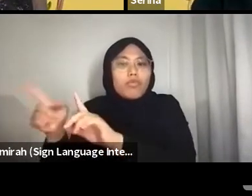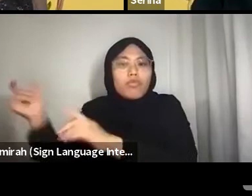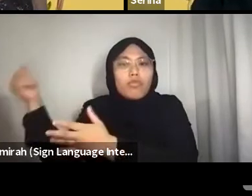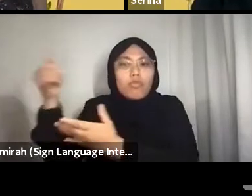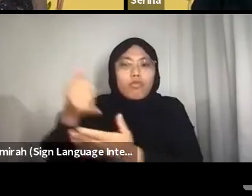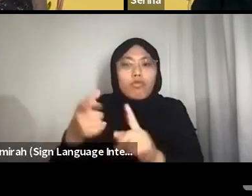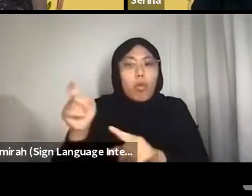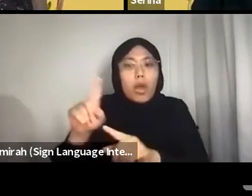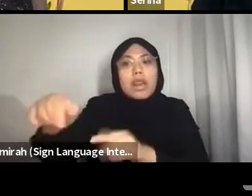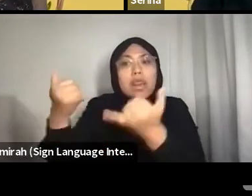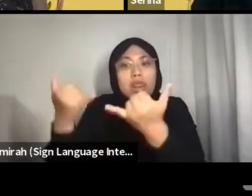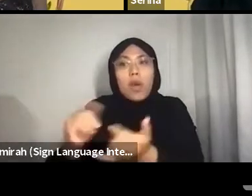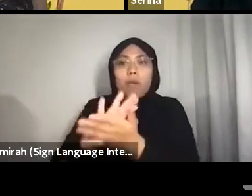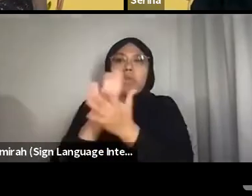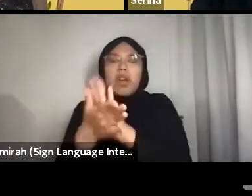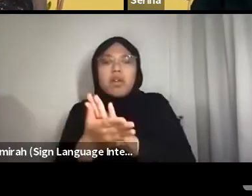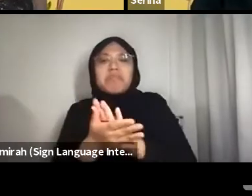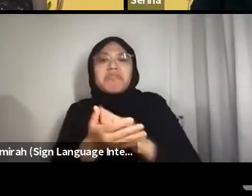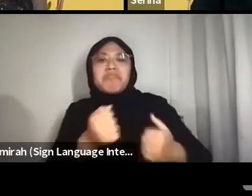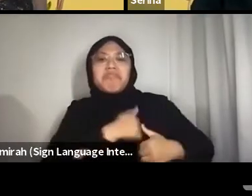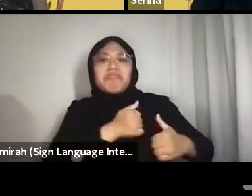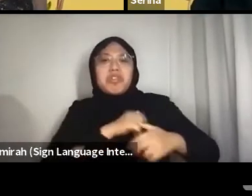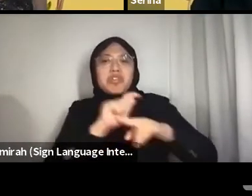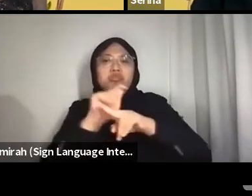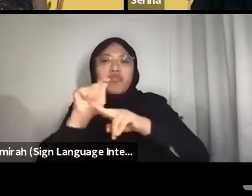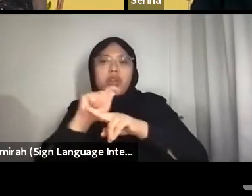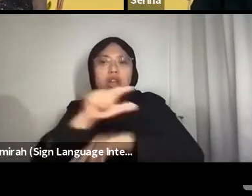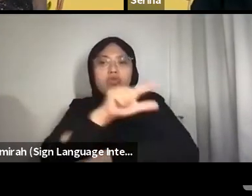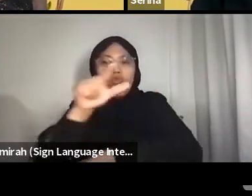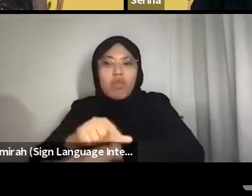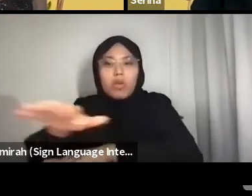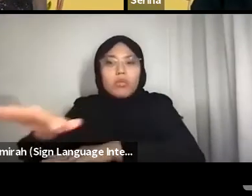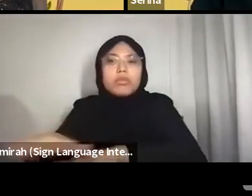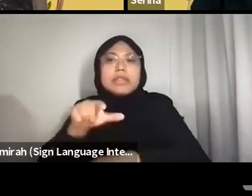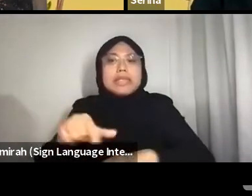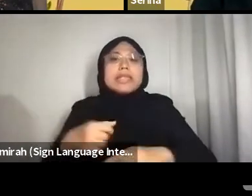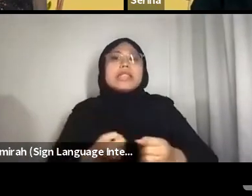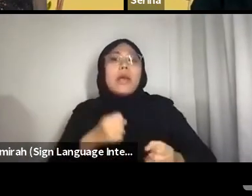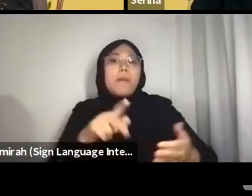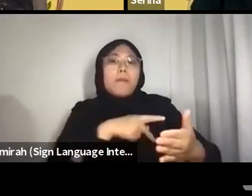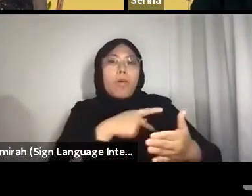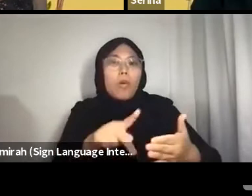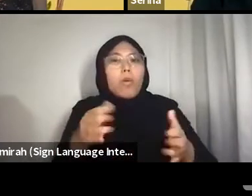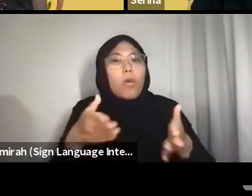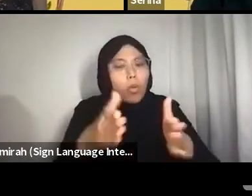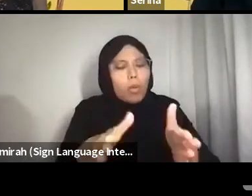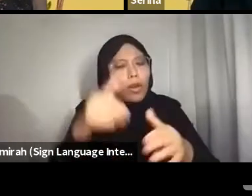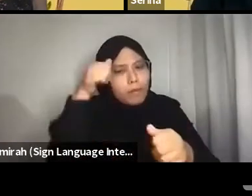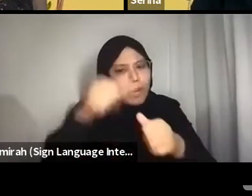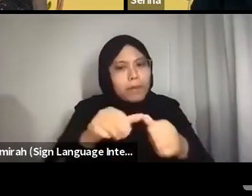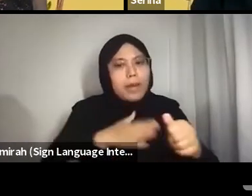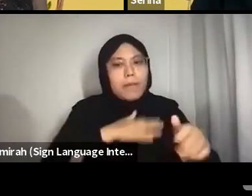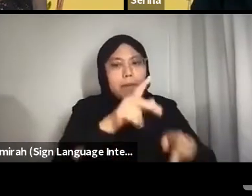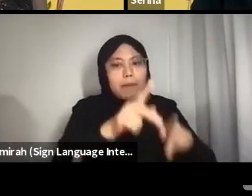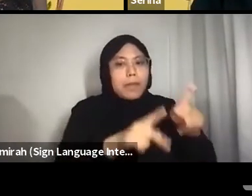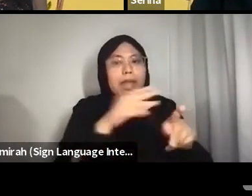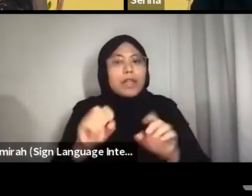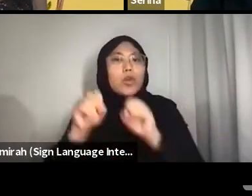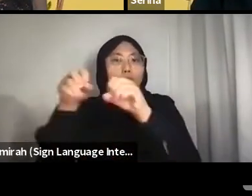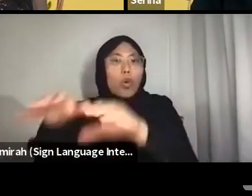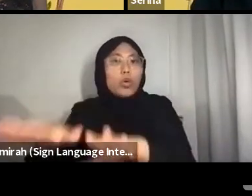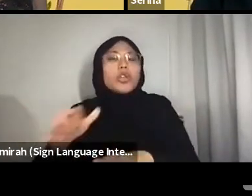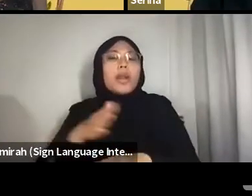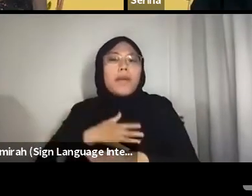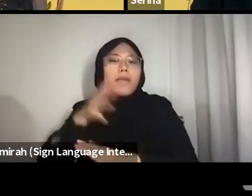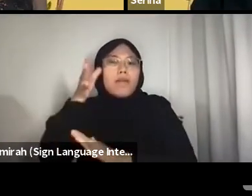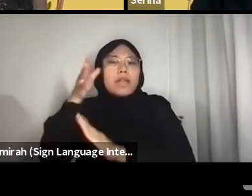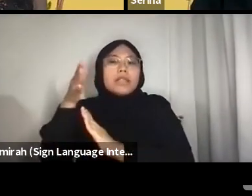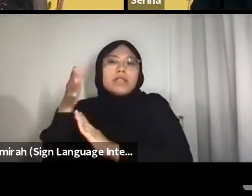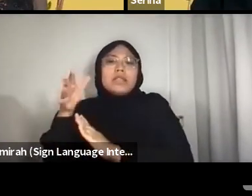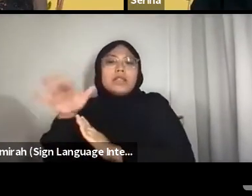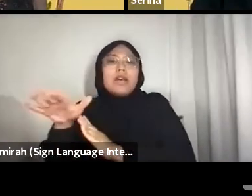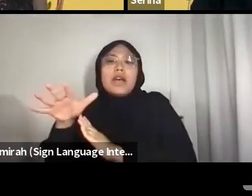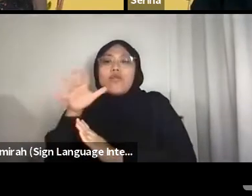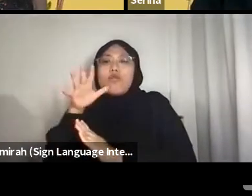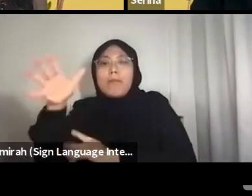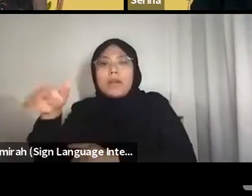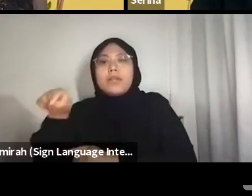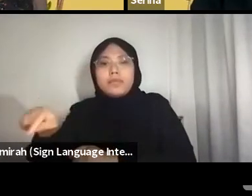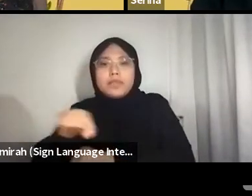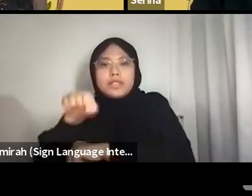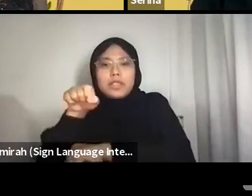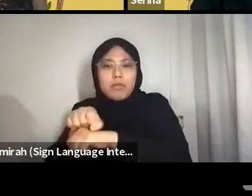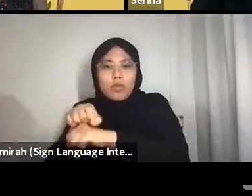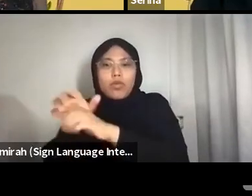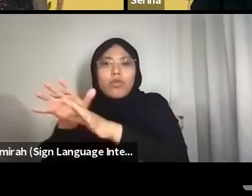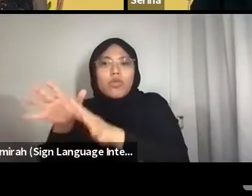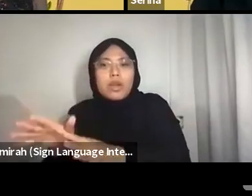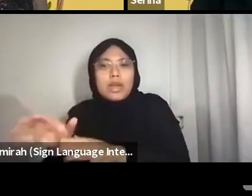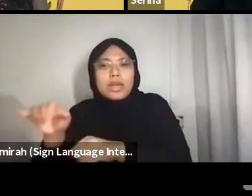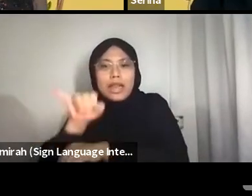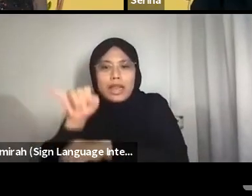This poem was a way of remembering my people and the ocean. While my paternal grandmother is a Singaporean islander, my Indonesian mother came from one of the islands in Riau.